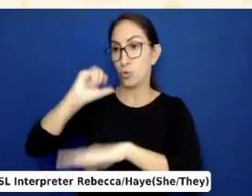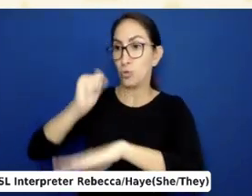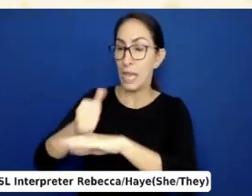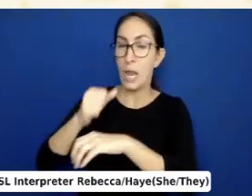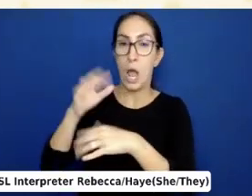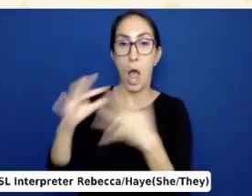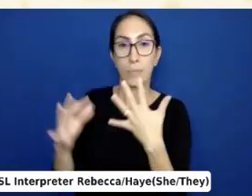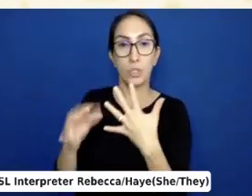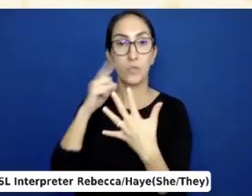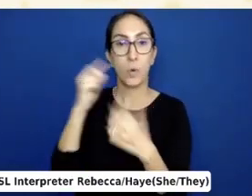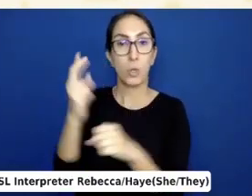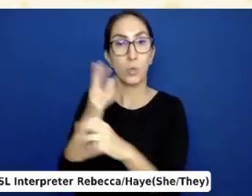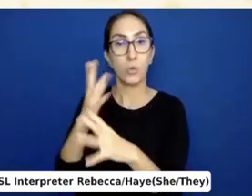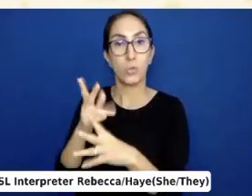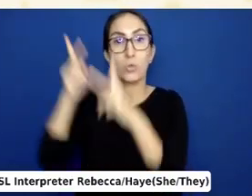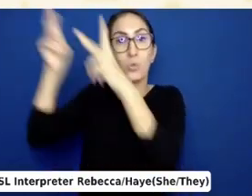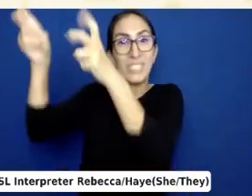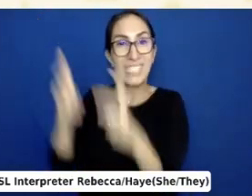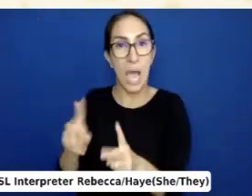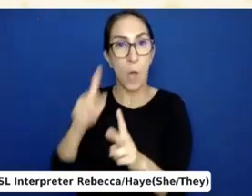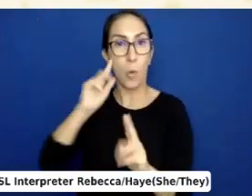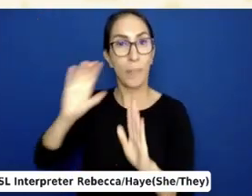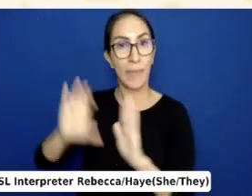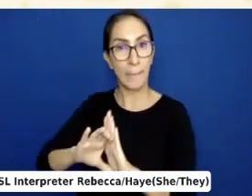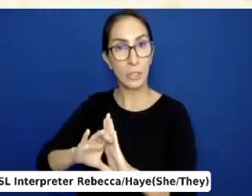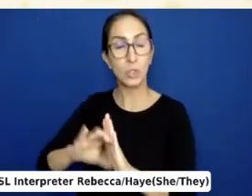Sometimes it would not be necessary to use a table